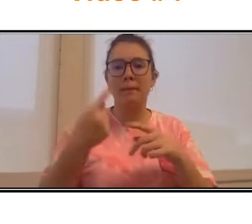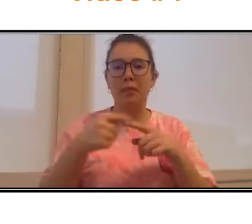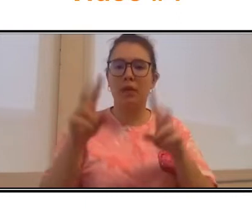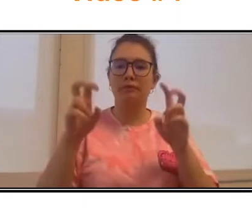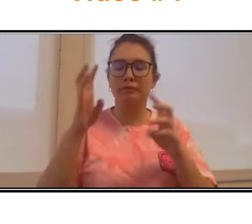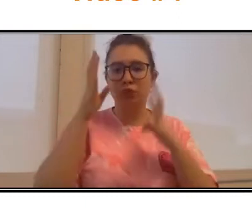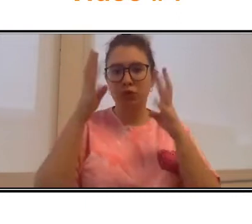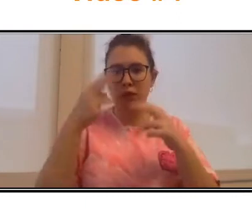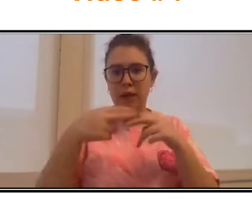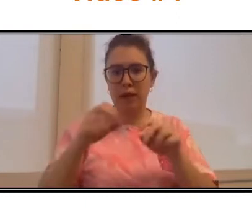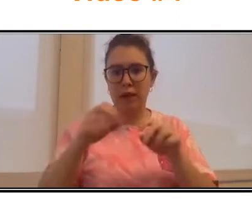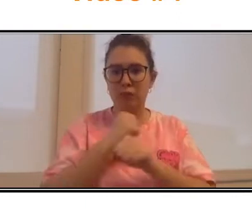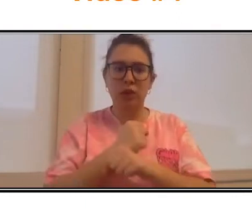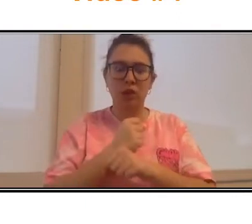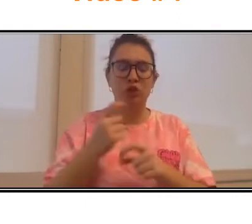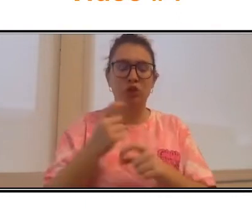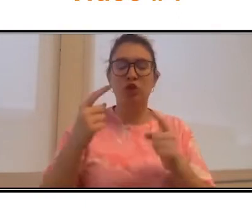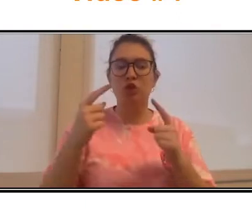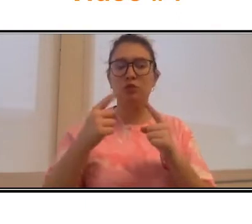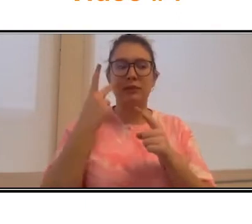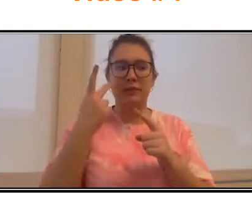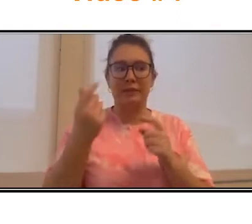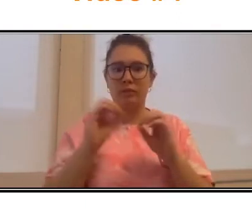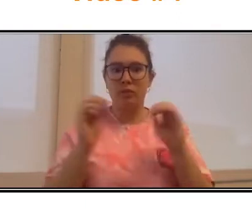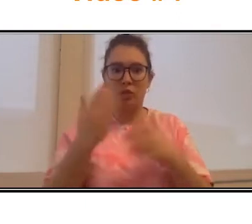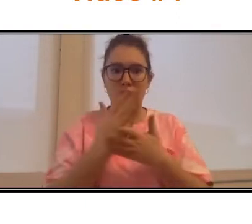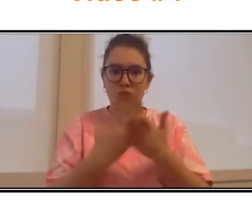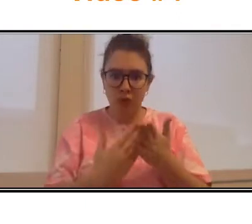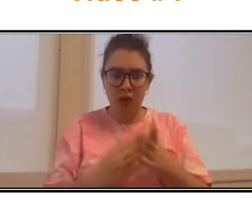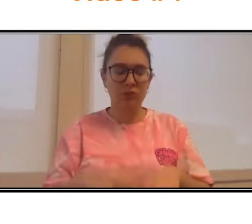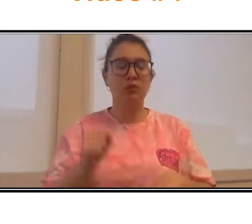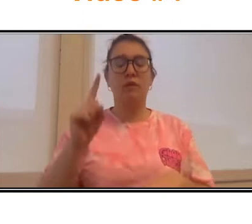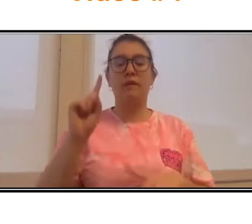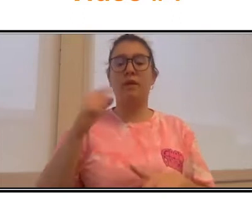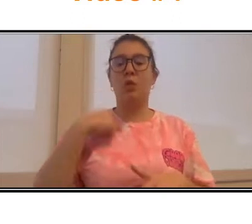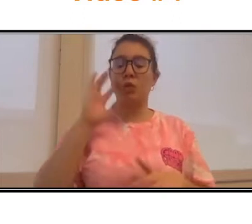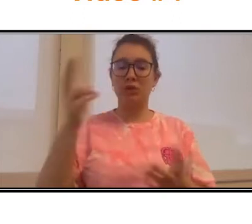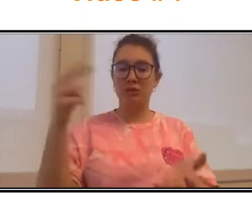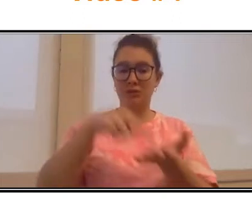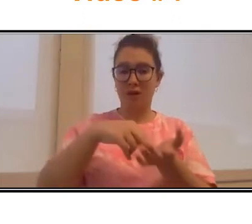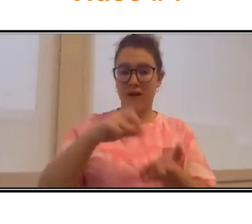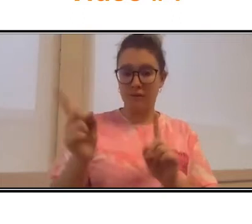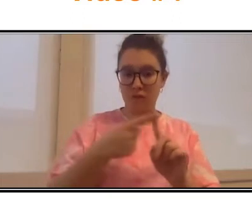My plan is to drop it-- the egg--from a-- with a creative device so that my egg will,